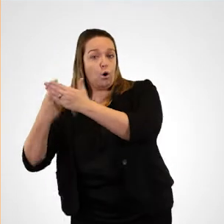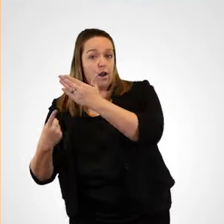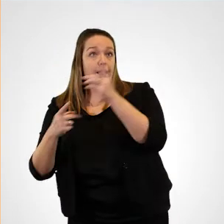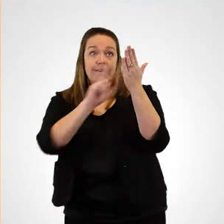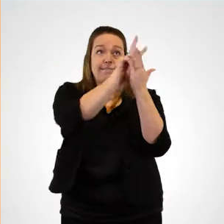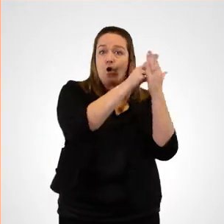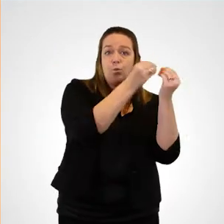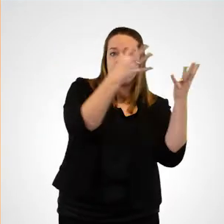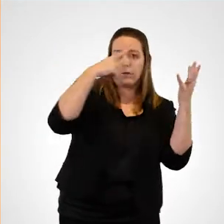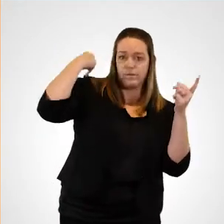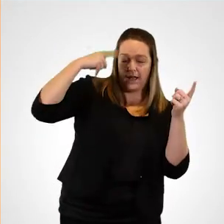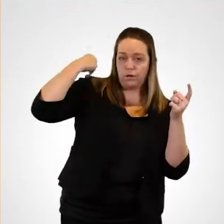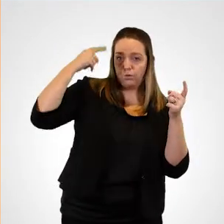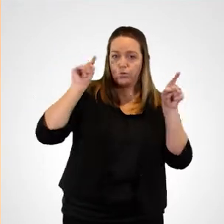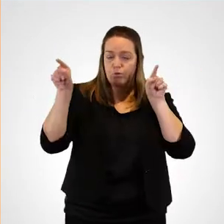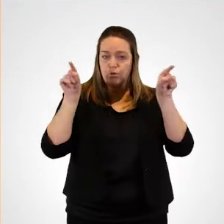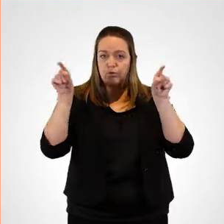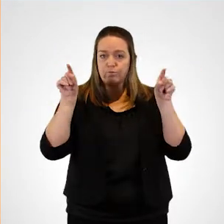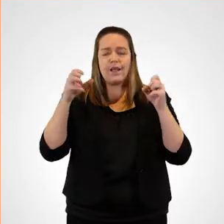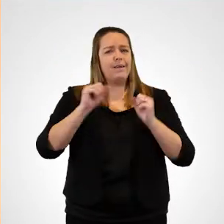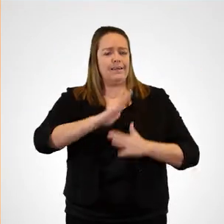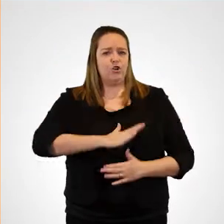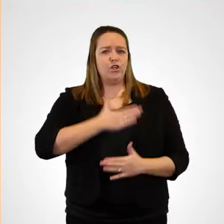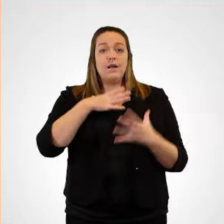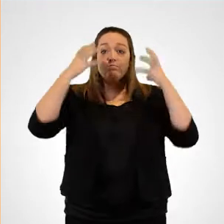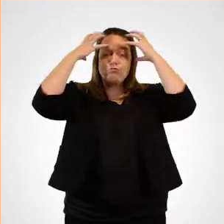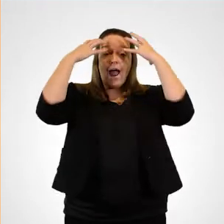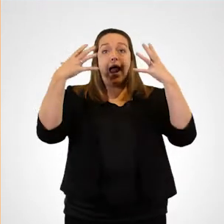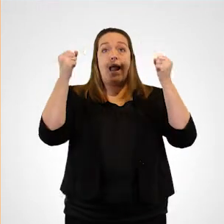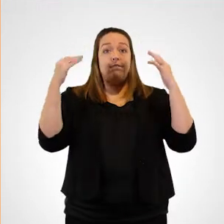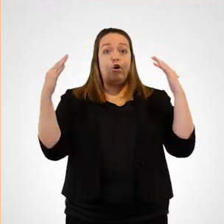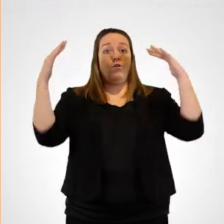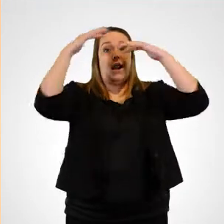and what was really interesting was that there was a big overlap in the area of the brain